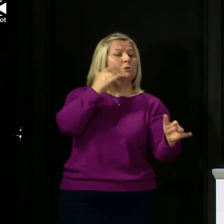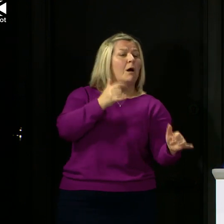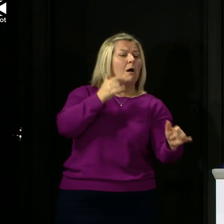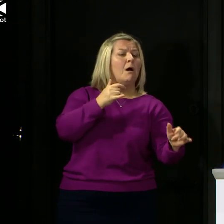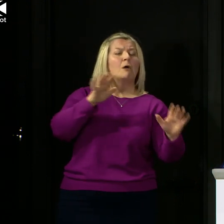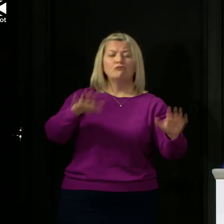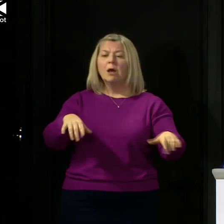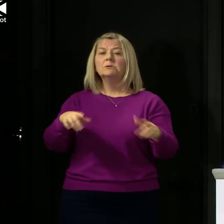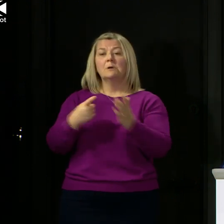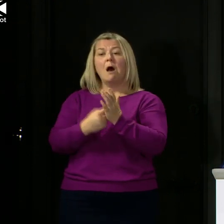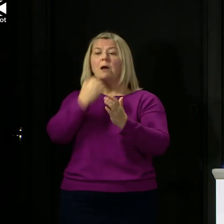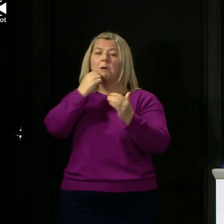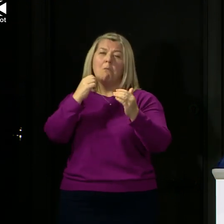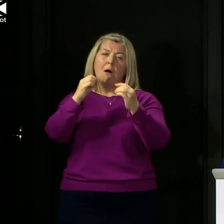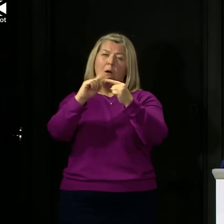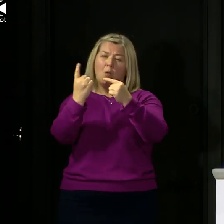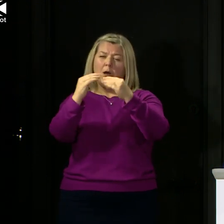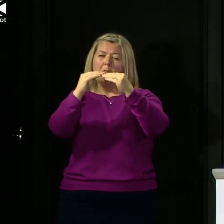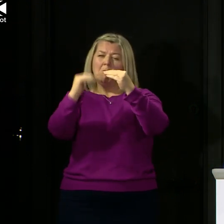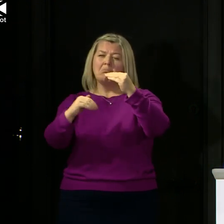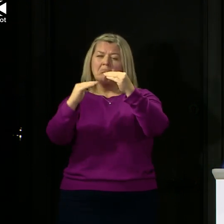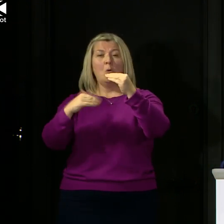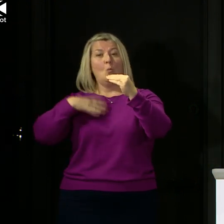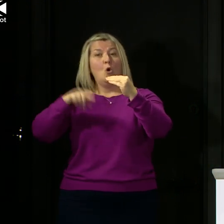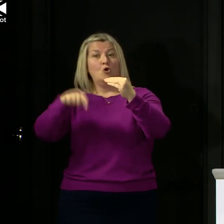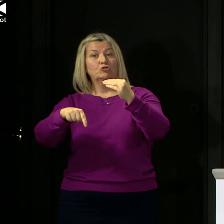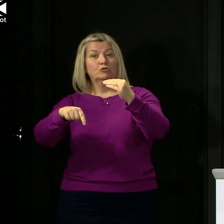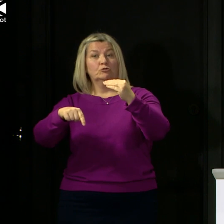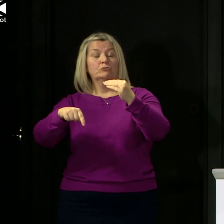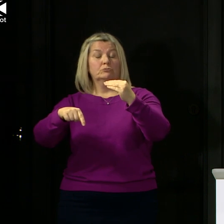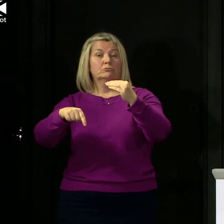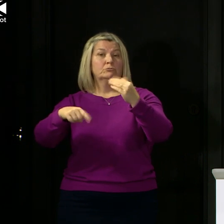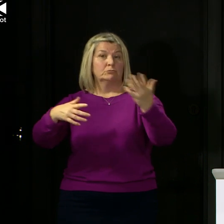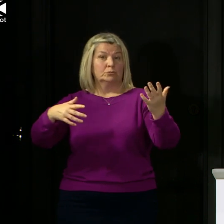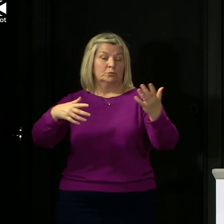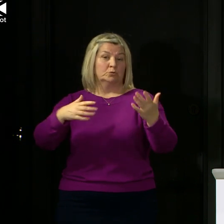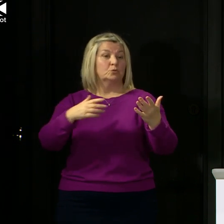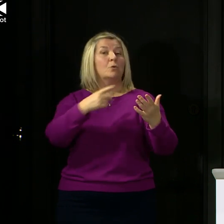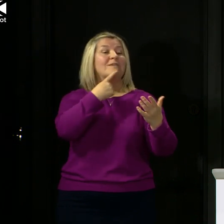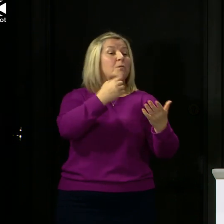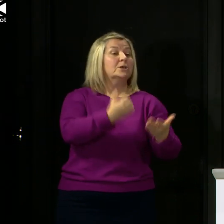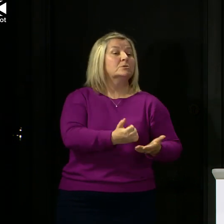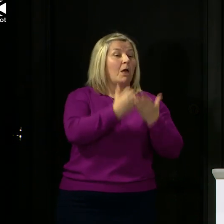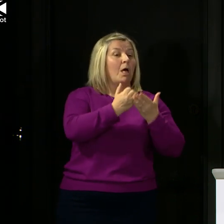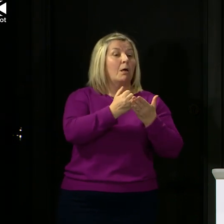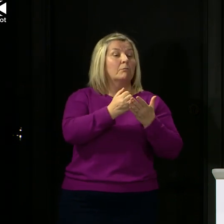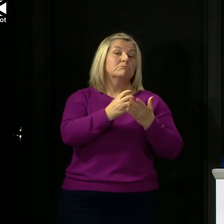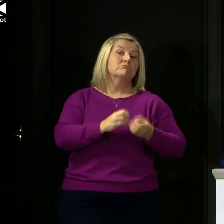get some more data from our surveillance testing to feed into the decisions we are making over the next week or so.